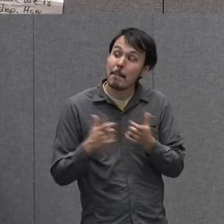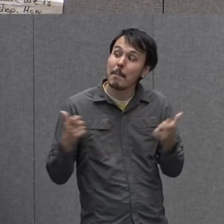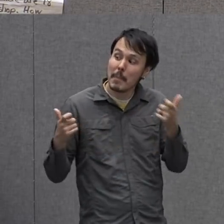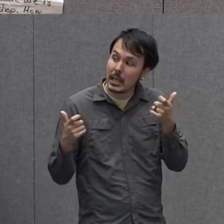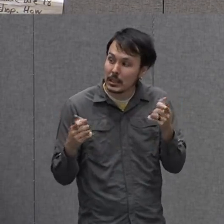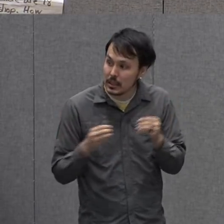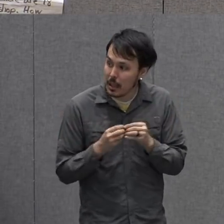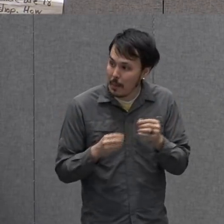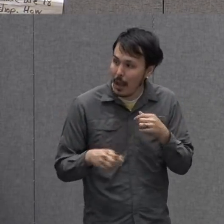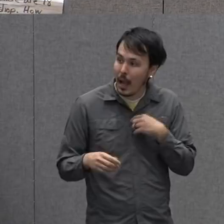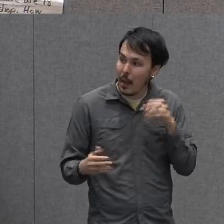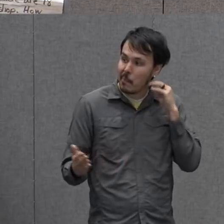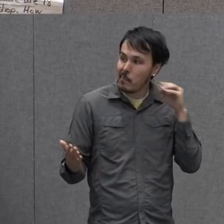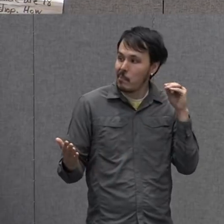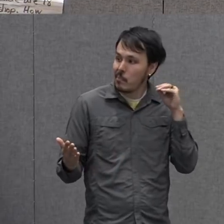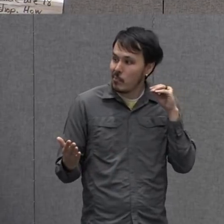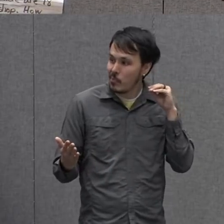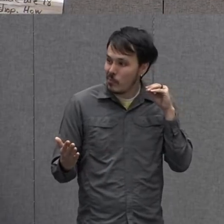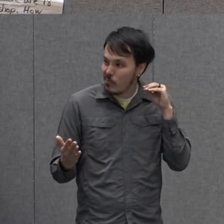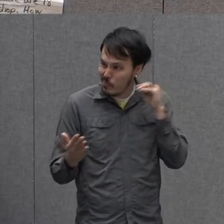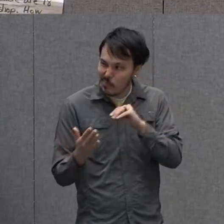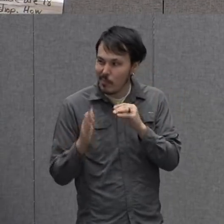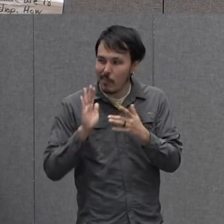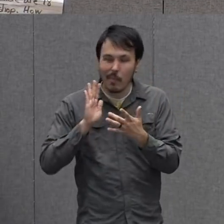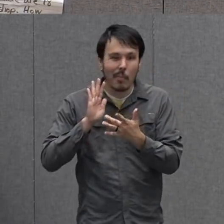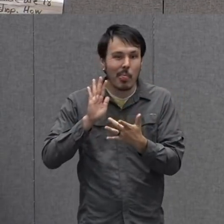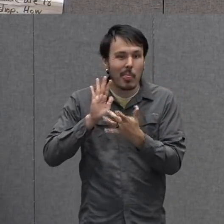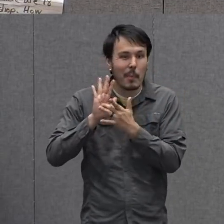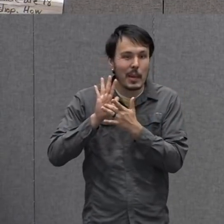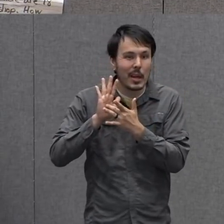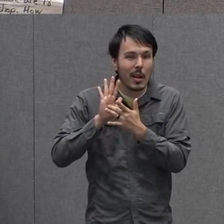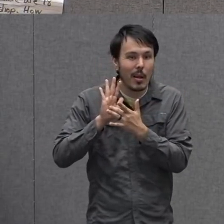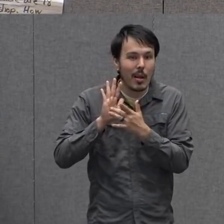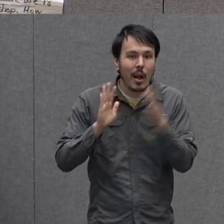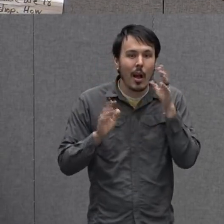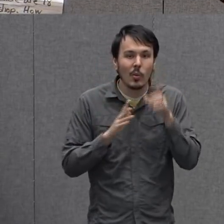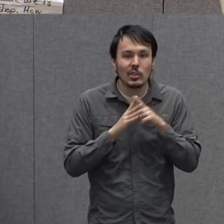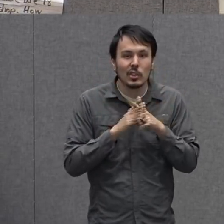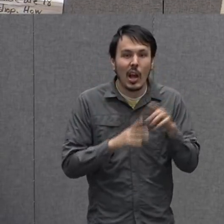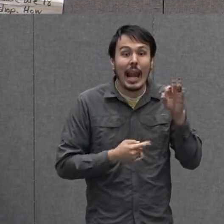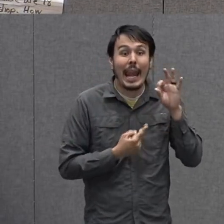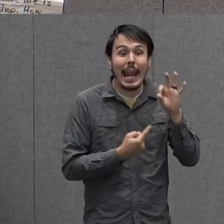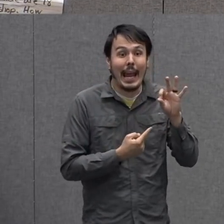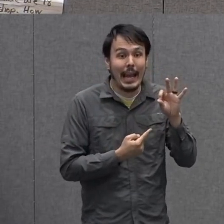and I always just like going in the dead center. So I'm gonna start with a nine, and that's my biggest number,